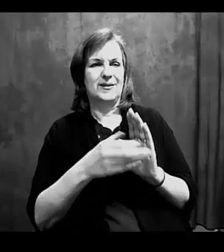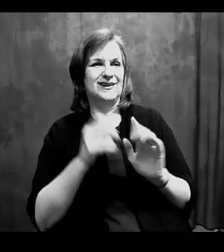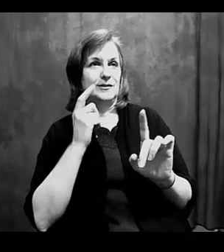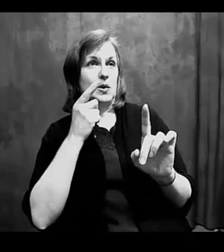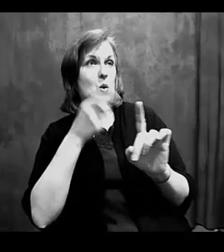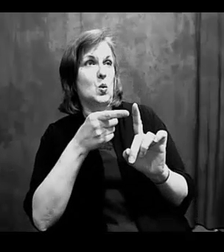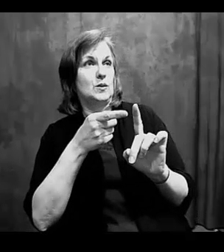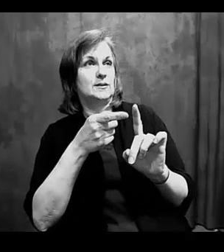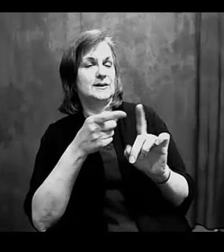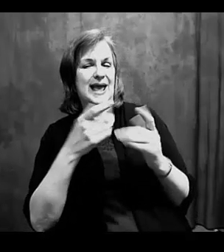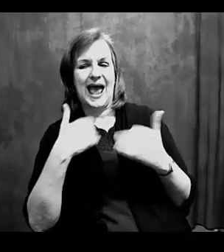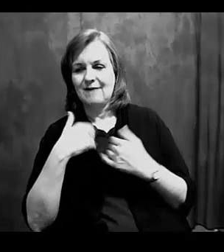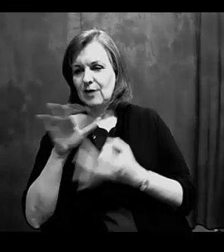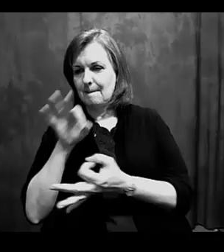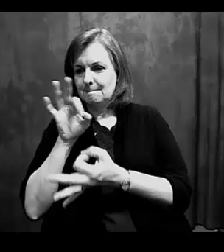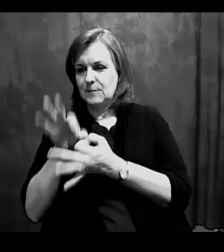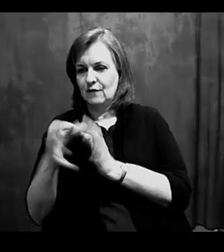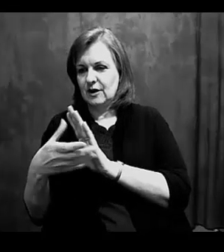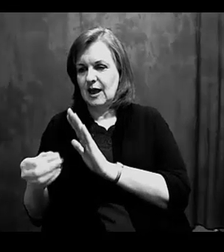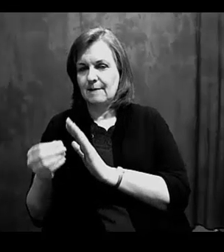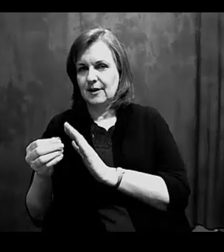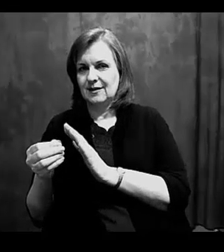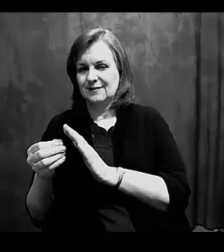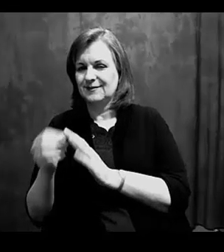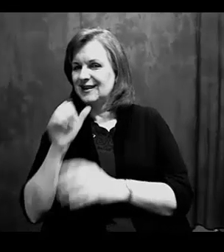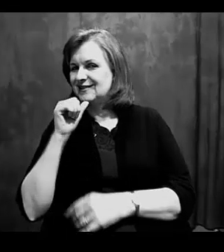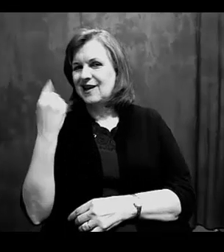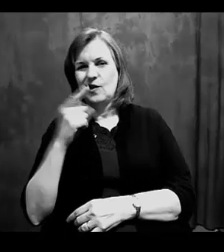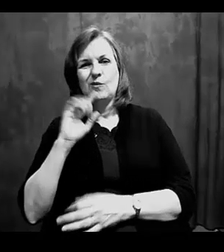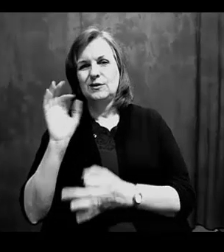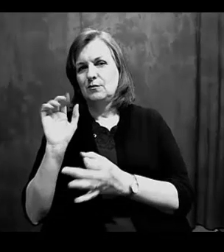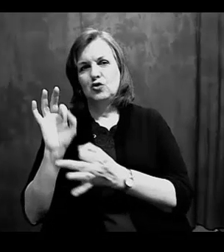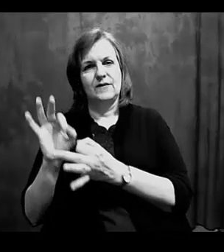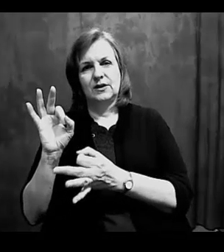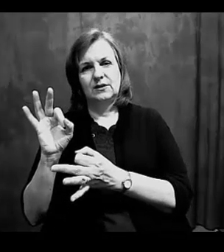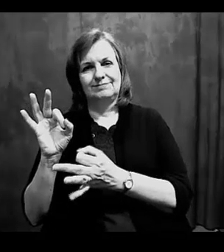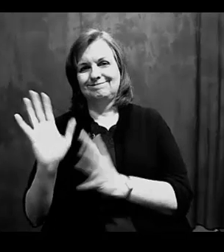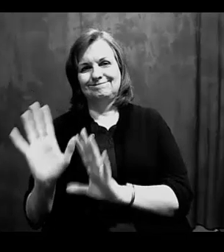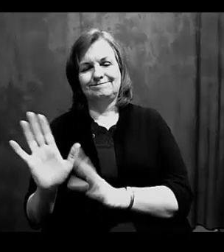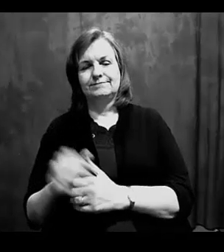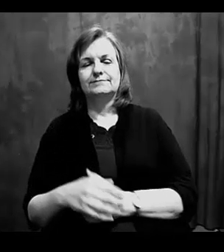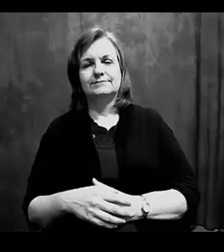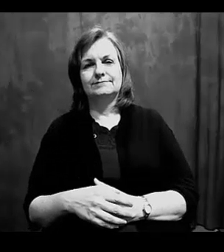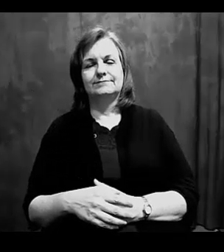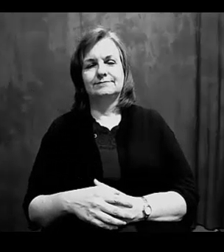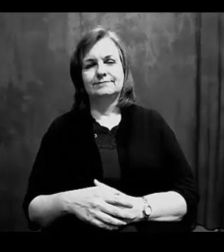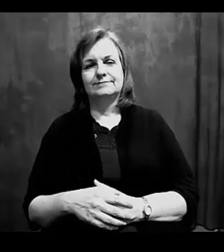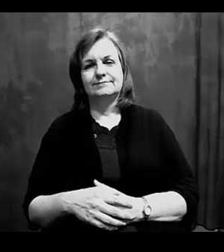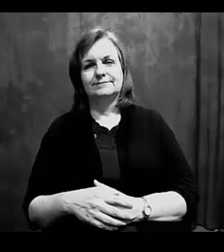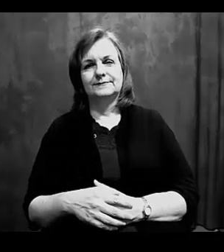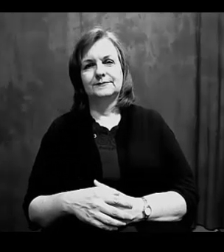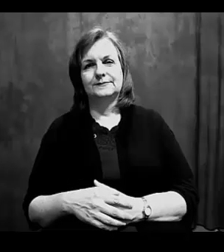the goal for DNA replication of course is to be perfect it doesn't quite make it